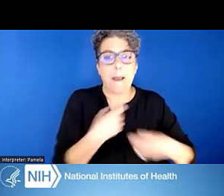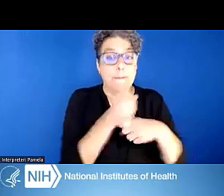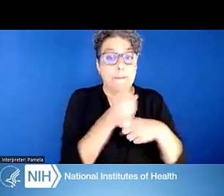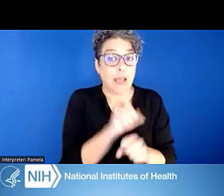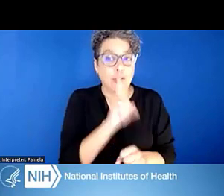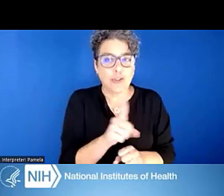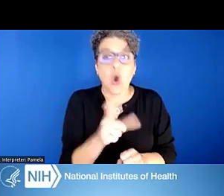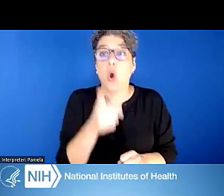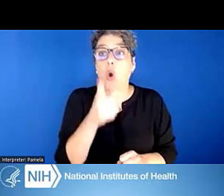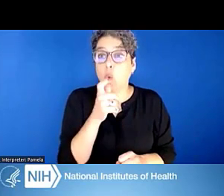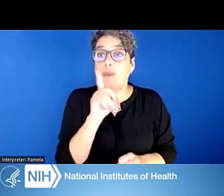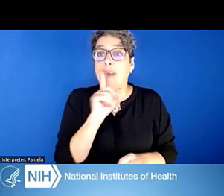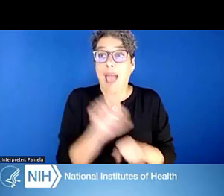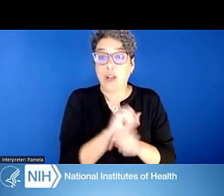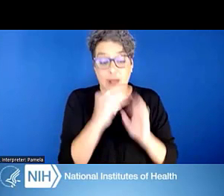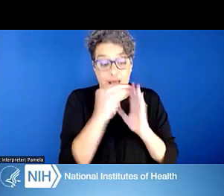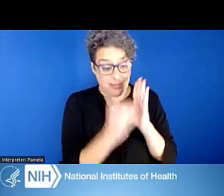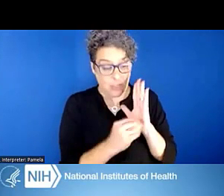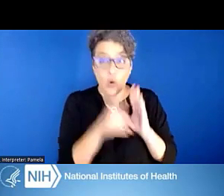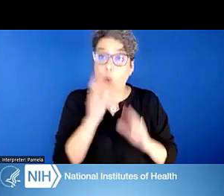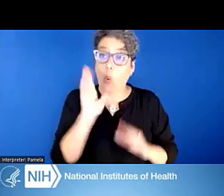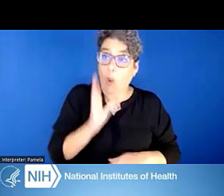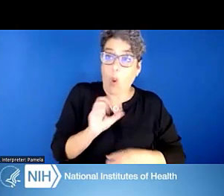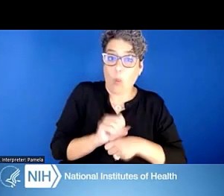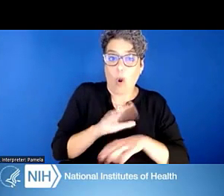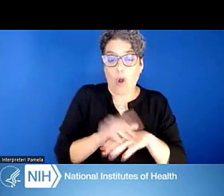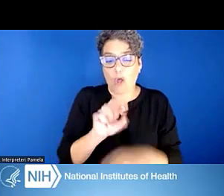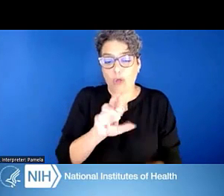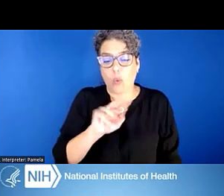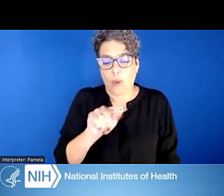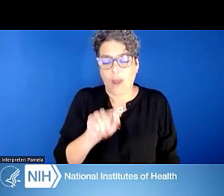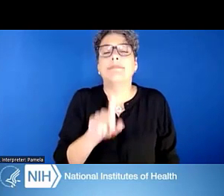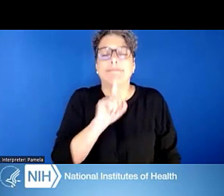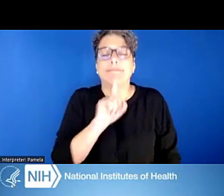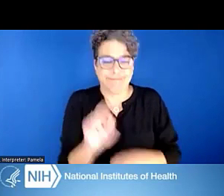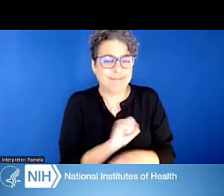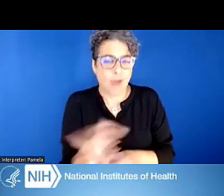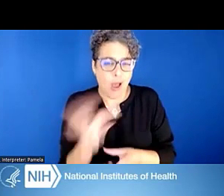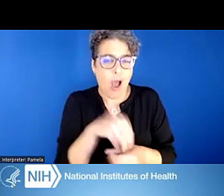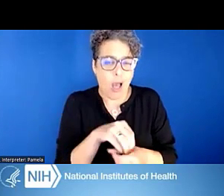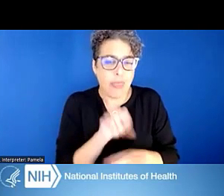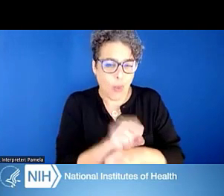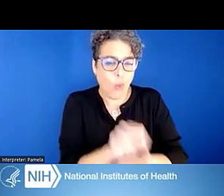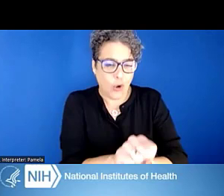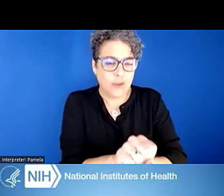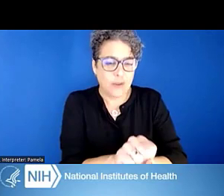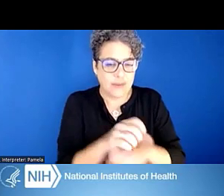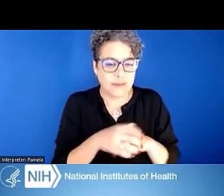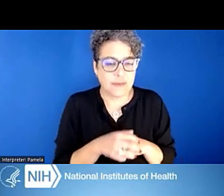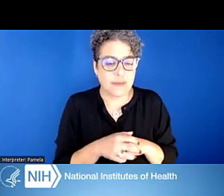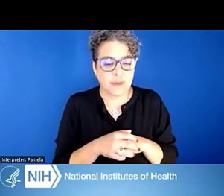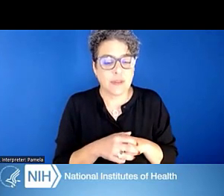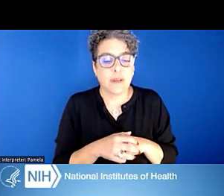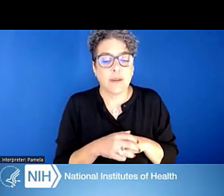are actually doing the work, okay? And then for these cases, there also must be a determination of materiality.